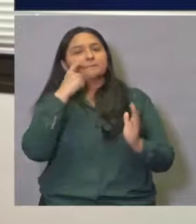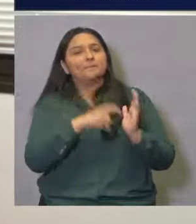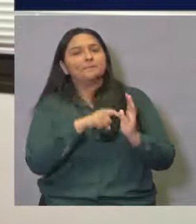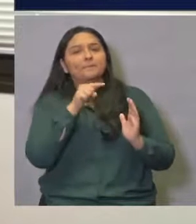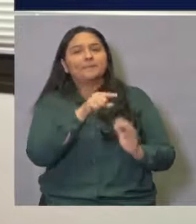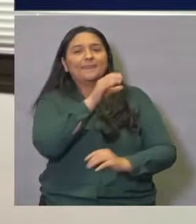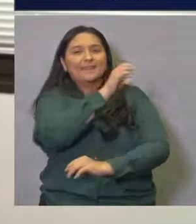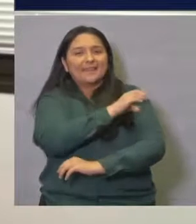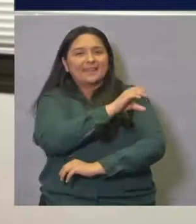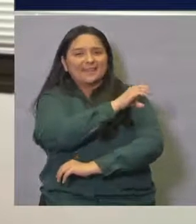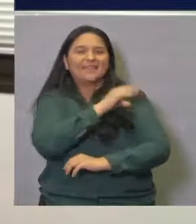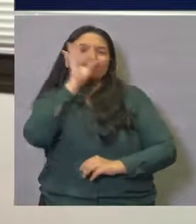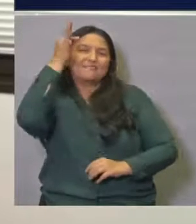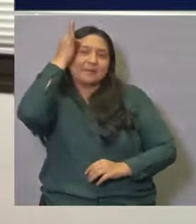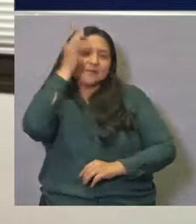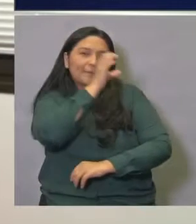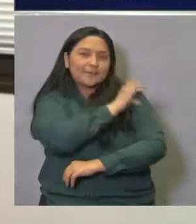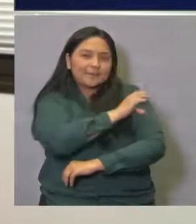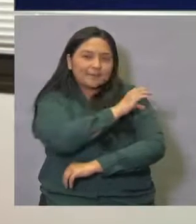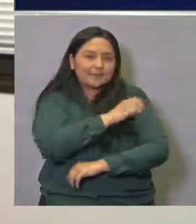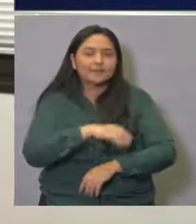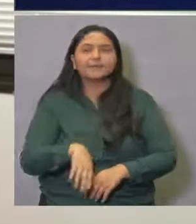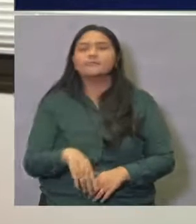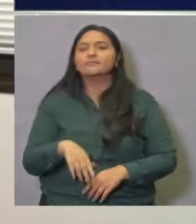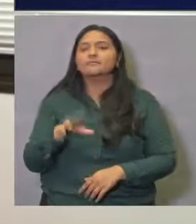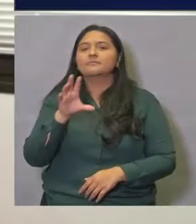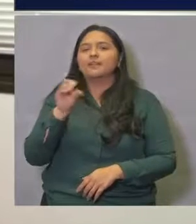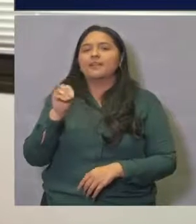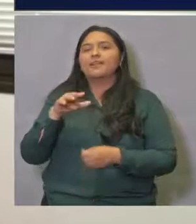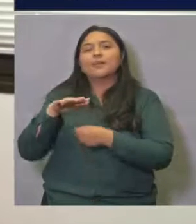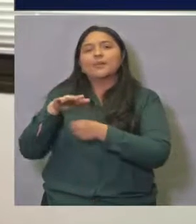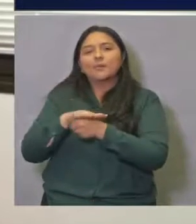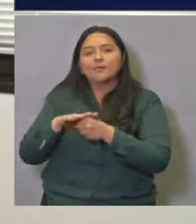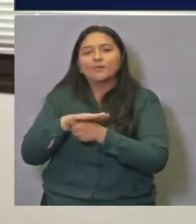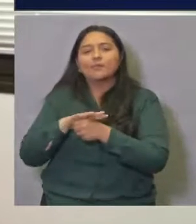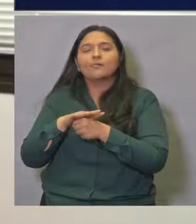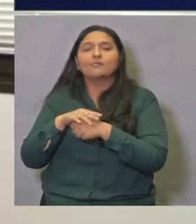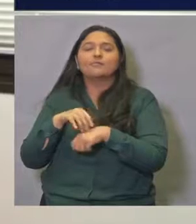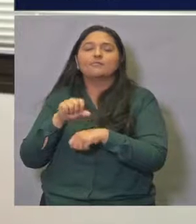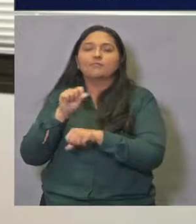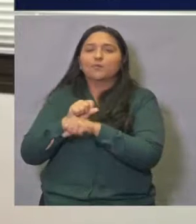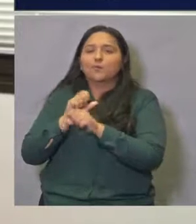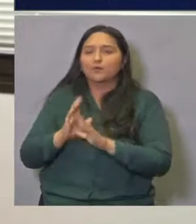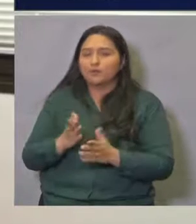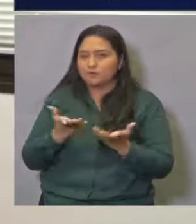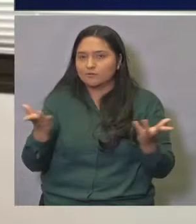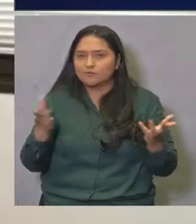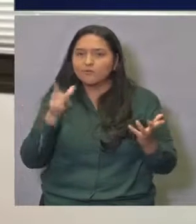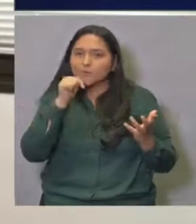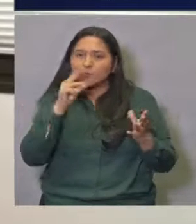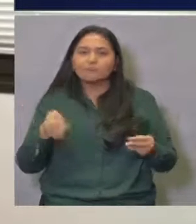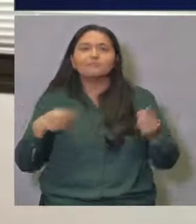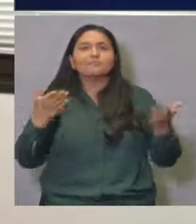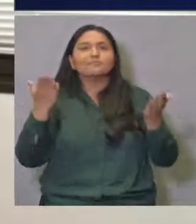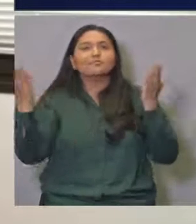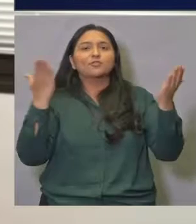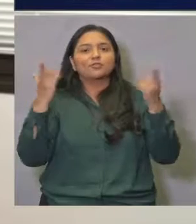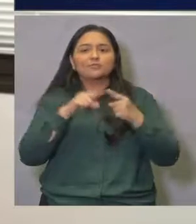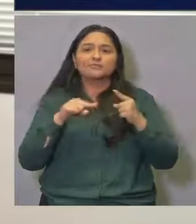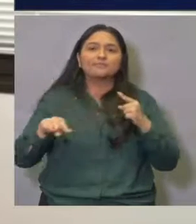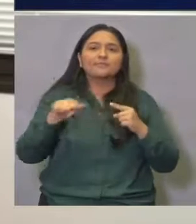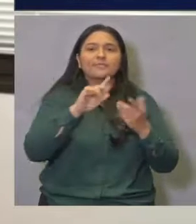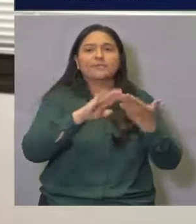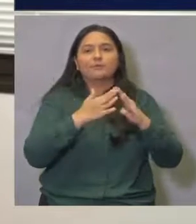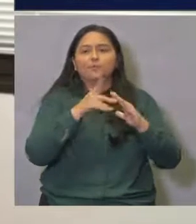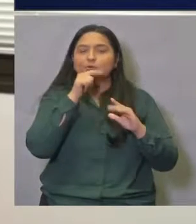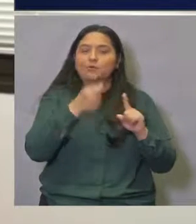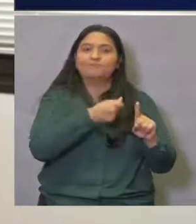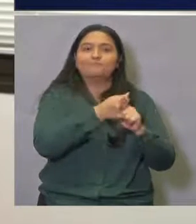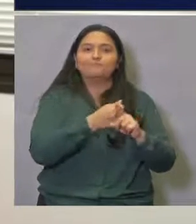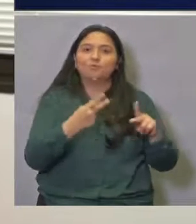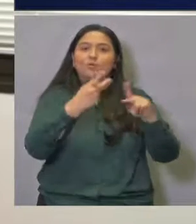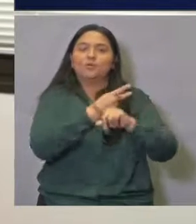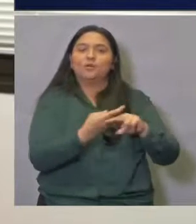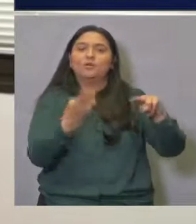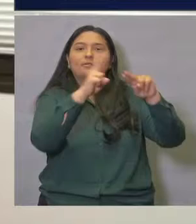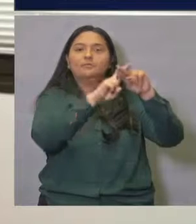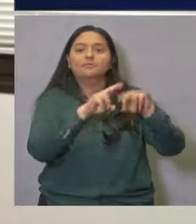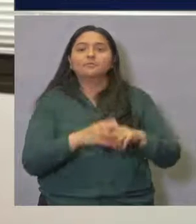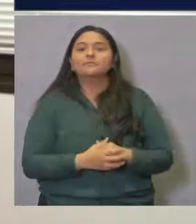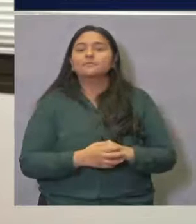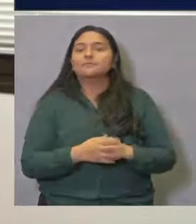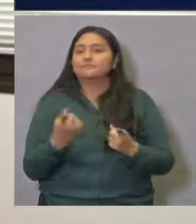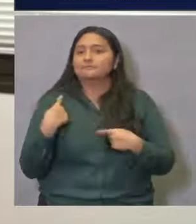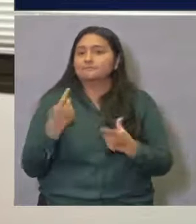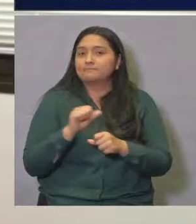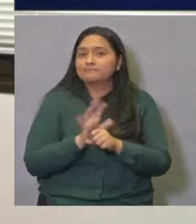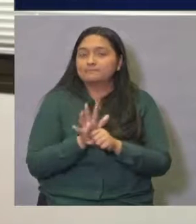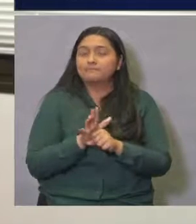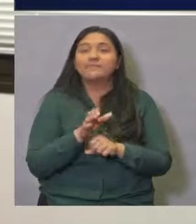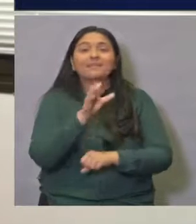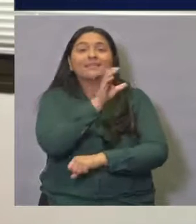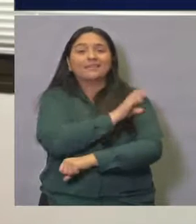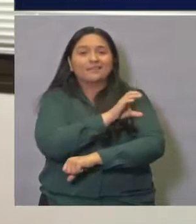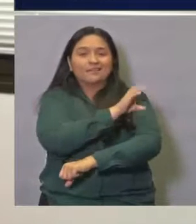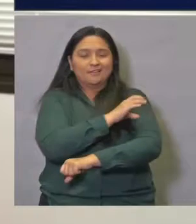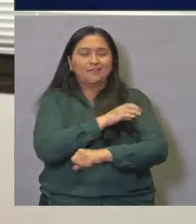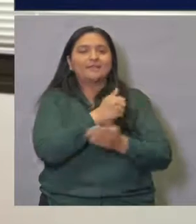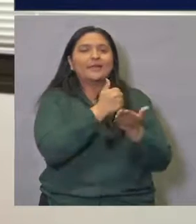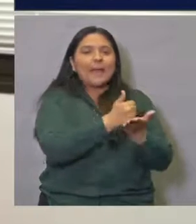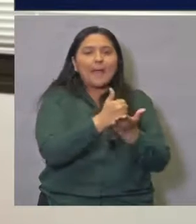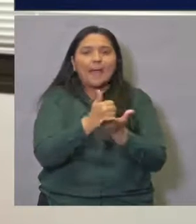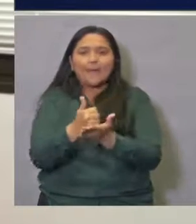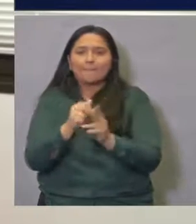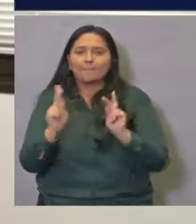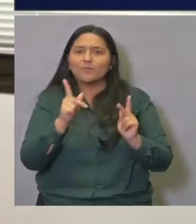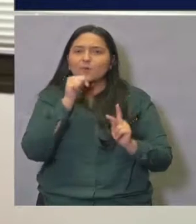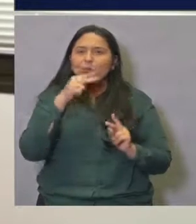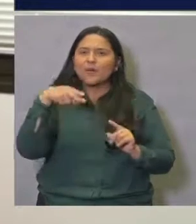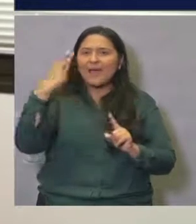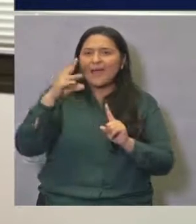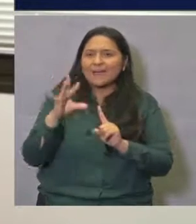NUESTROS RESIDENTES QUE SE HAN